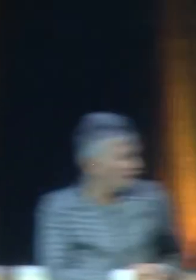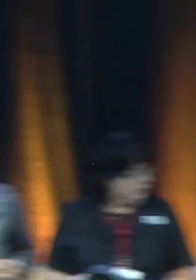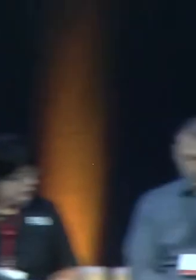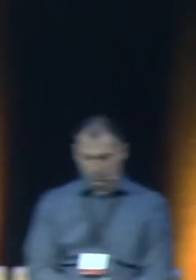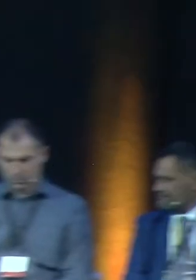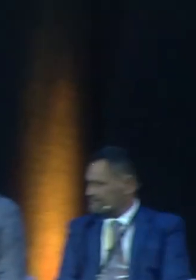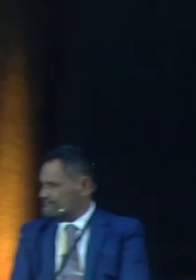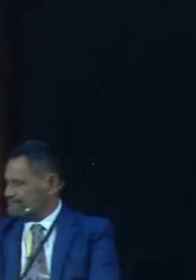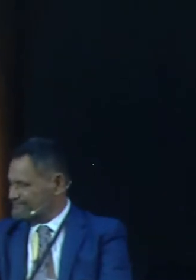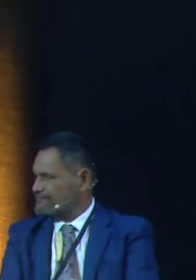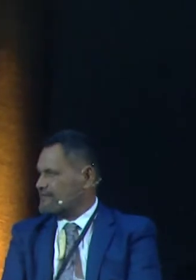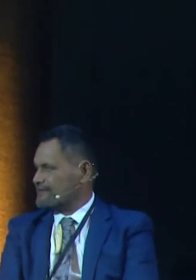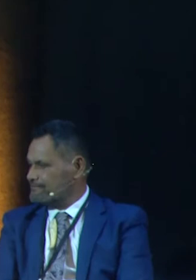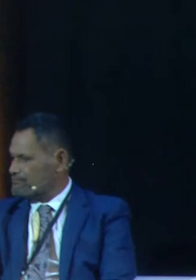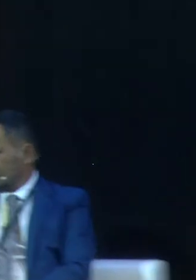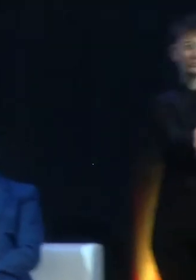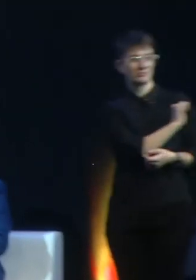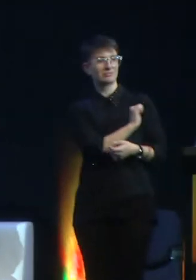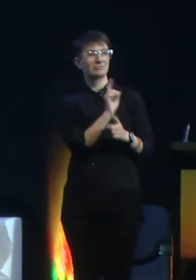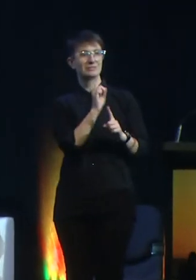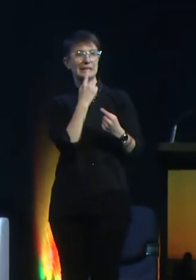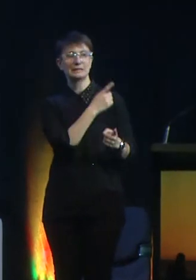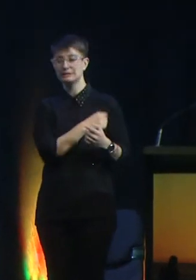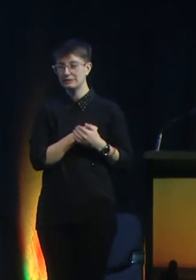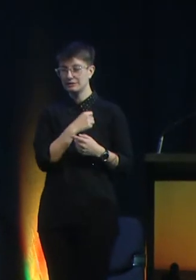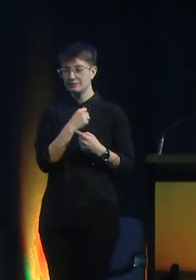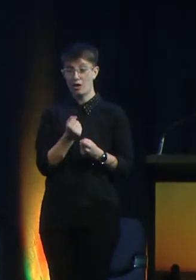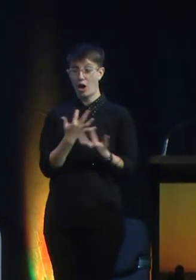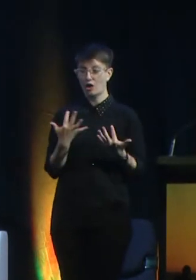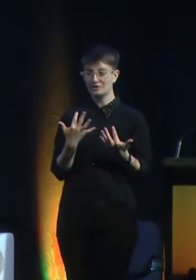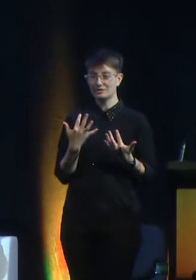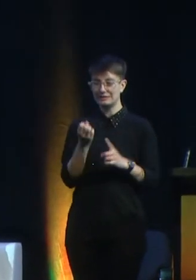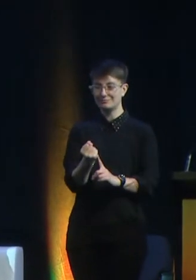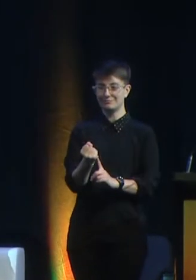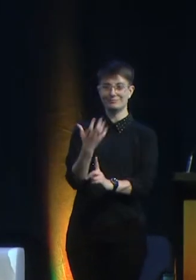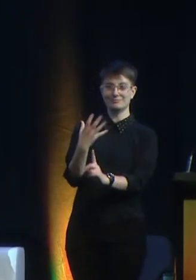your kōrero, there's a lot that stands out, that resonates for our community and working